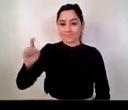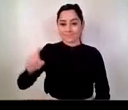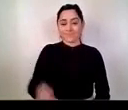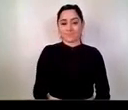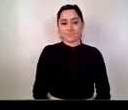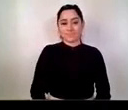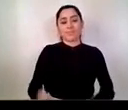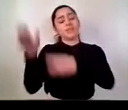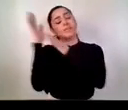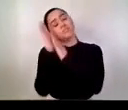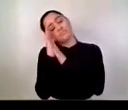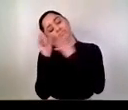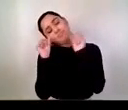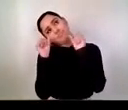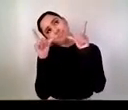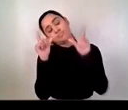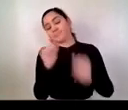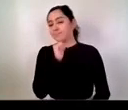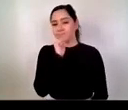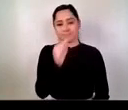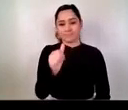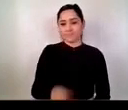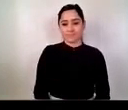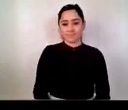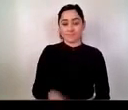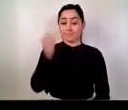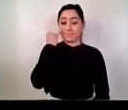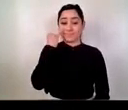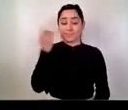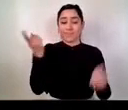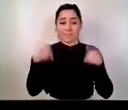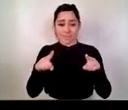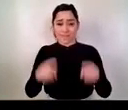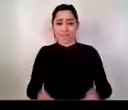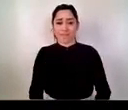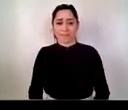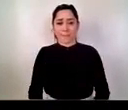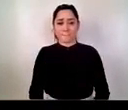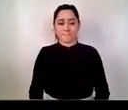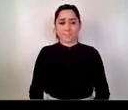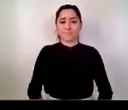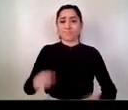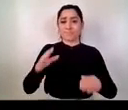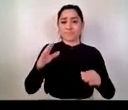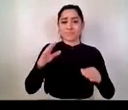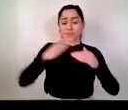Don't lie in bed awake! If you find yourself still awake after staying in bed for more than 20 minutes